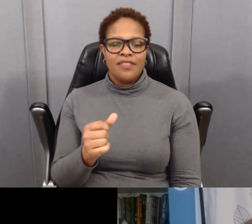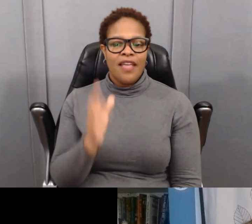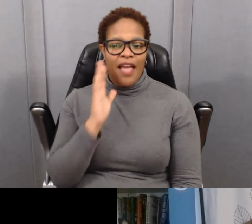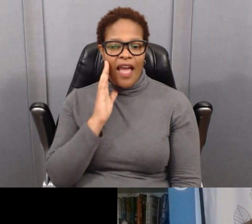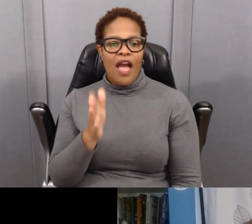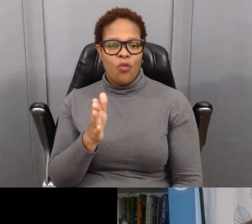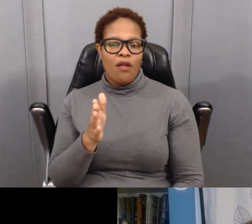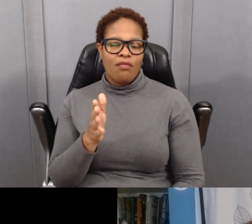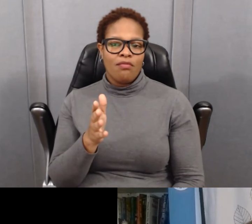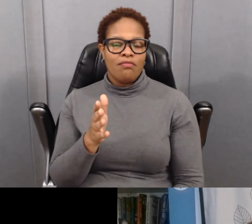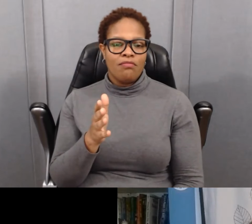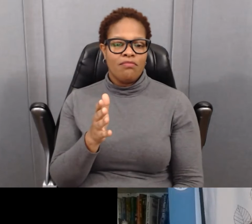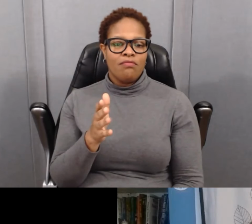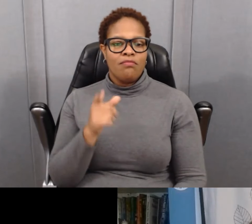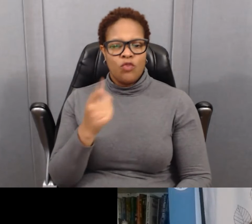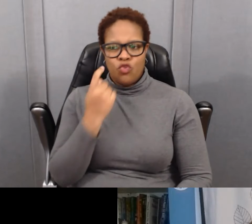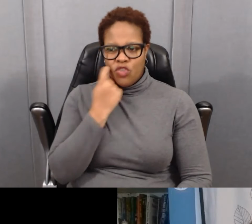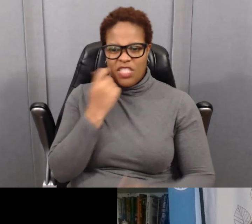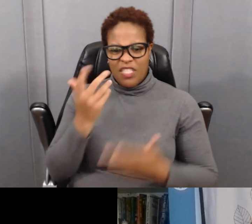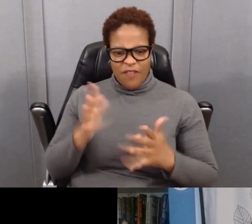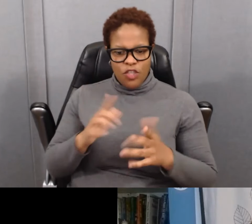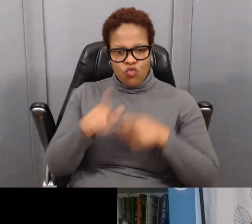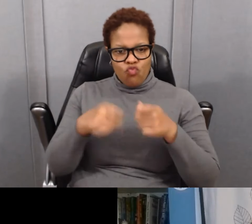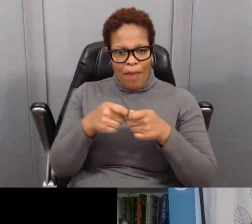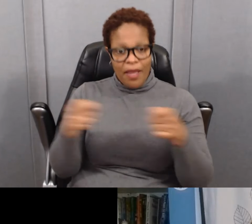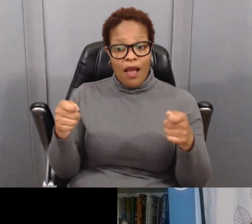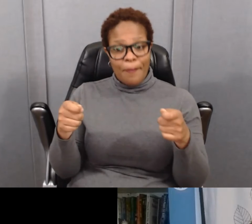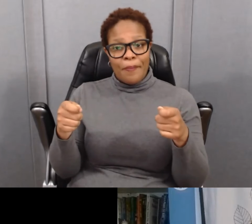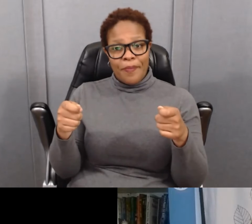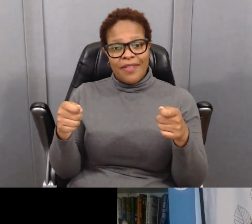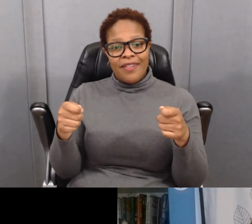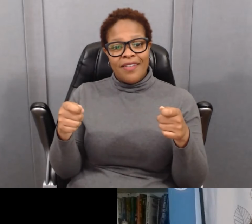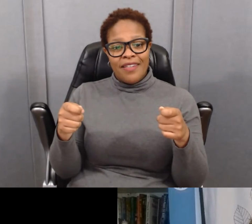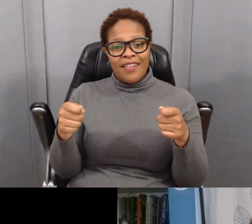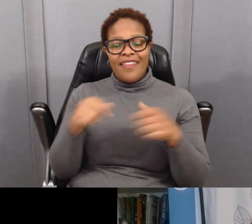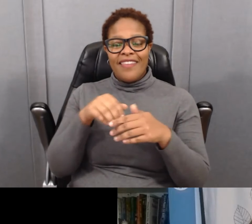you just finished wrapping up being the accessibility coordinator,